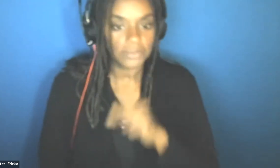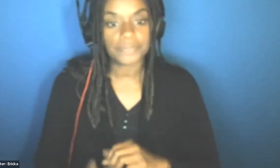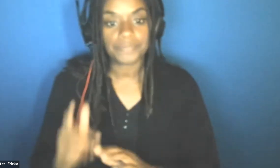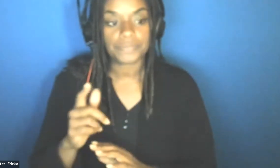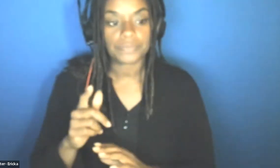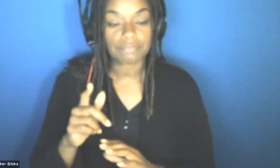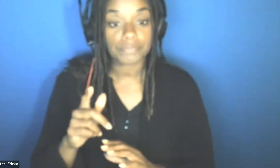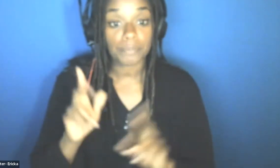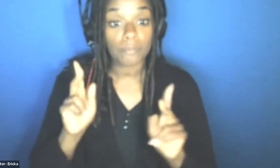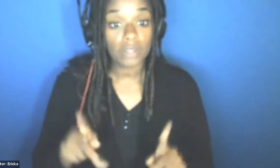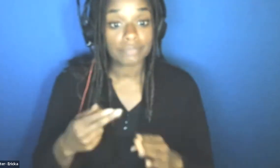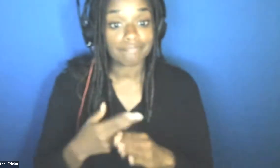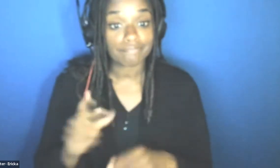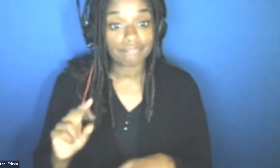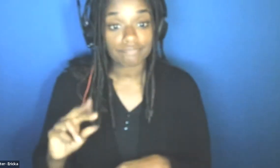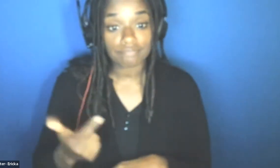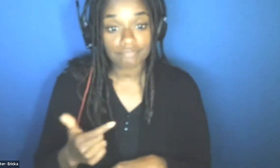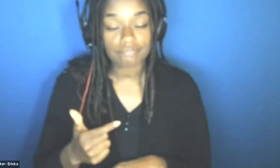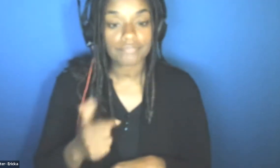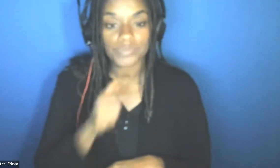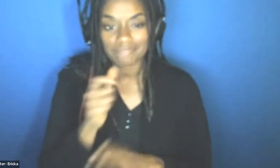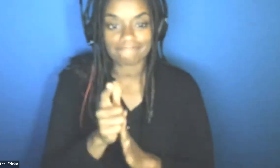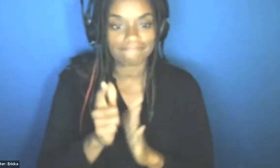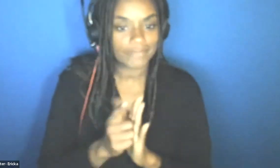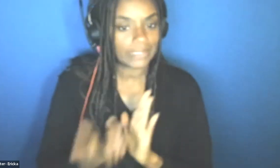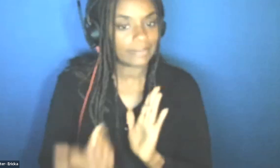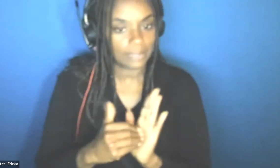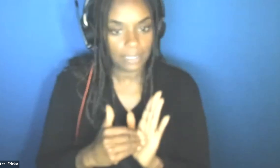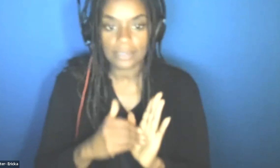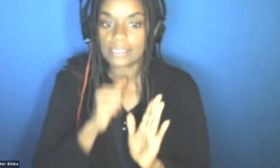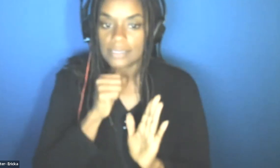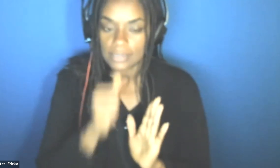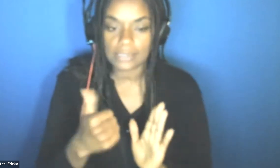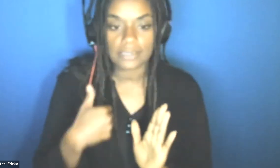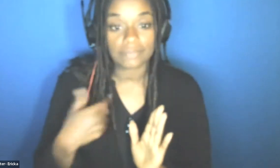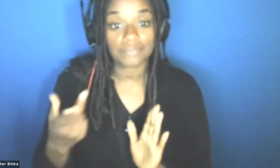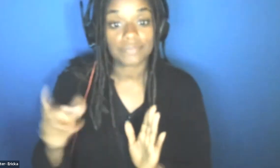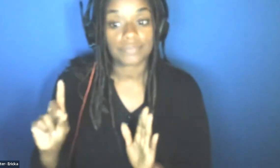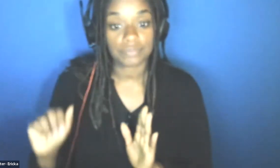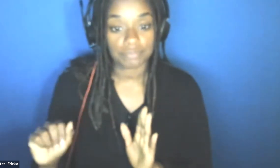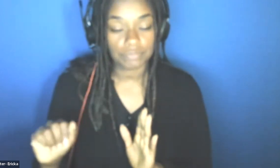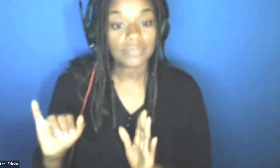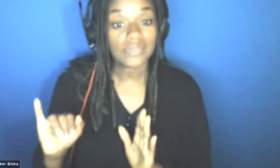Well, the ADA protects someone who is in recovery and no longer engaging in the illegal use of drugs.